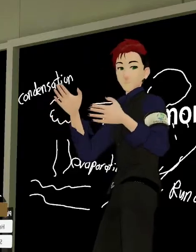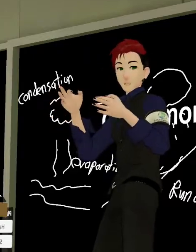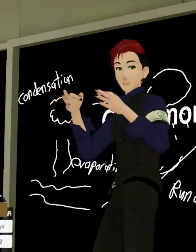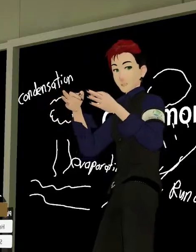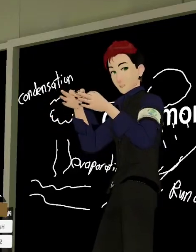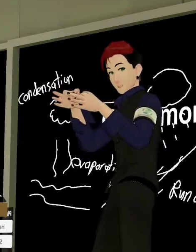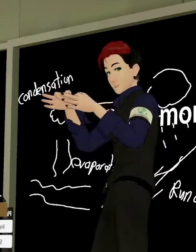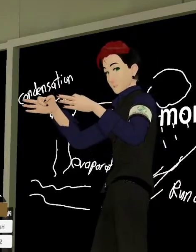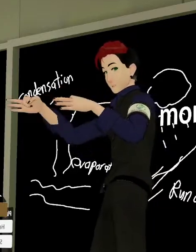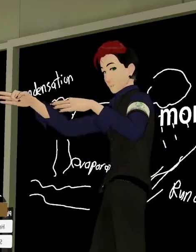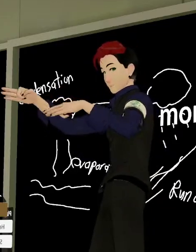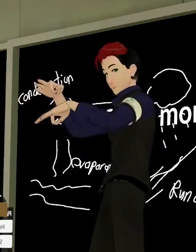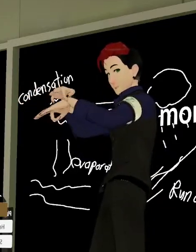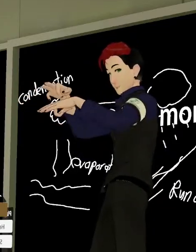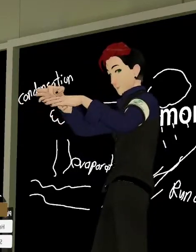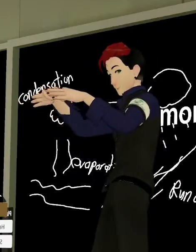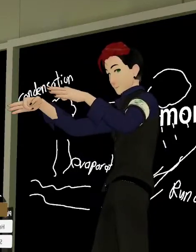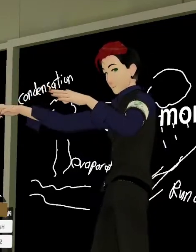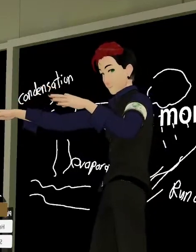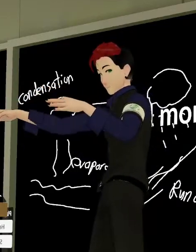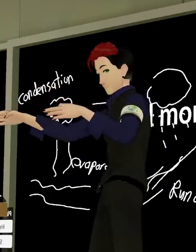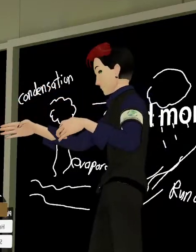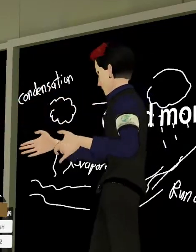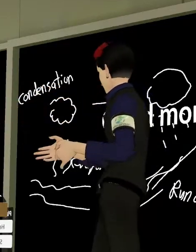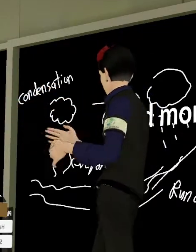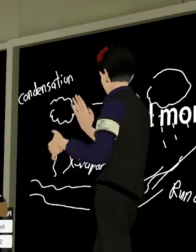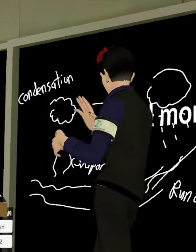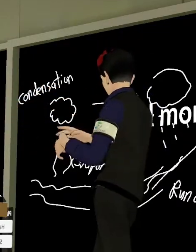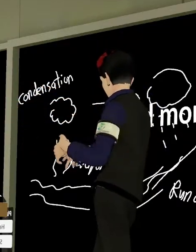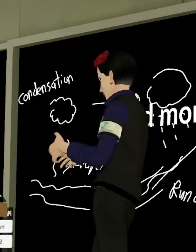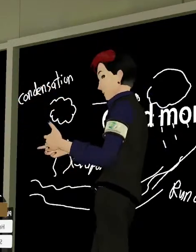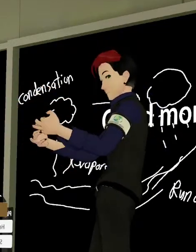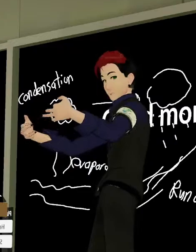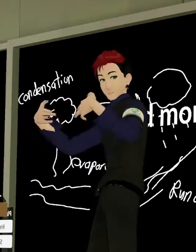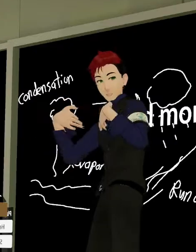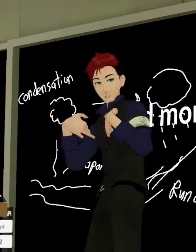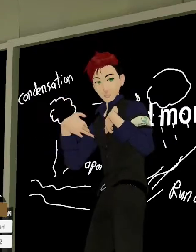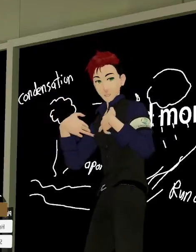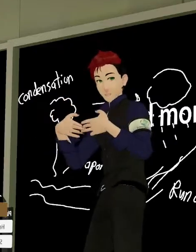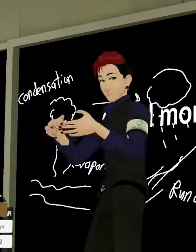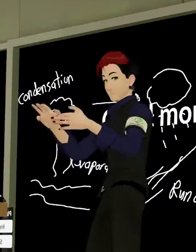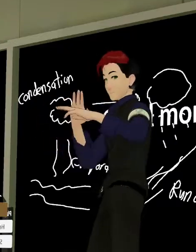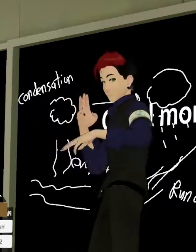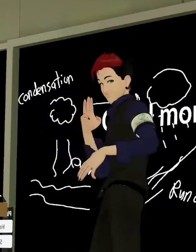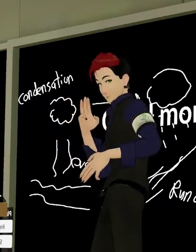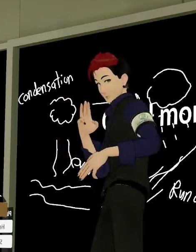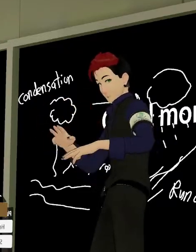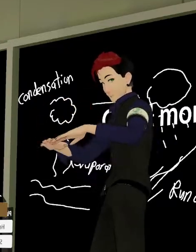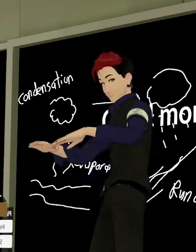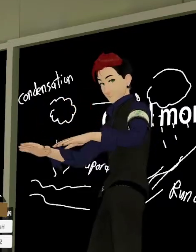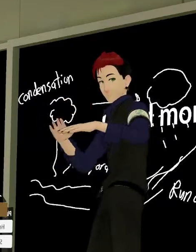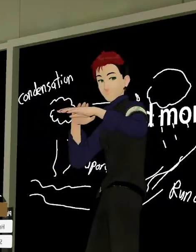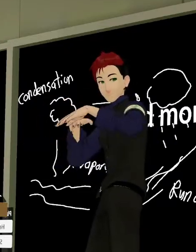I'm going to keep that english word order I'm going to talk about you have water